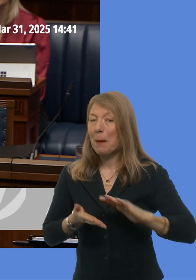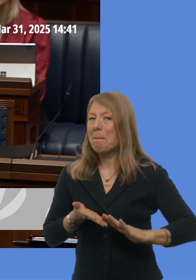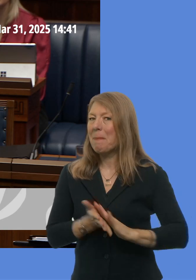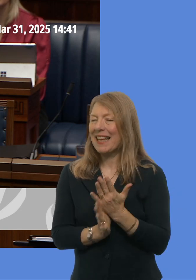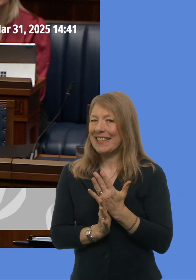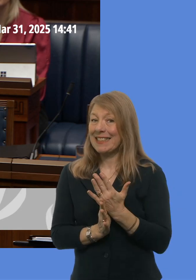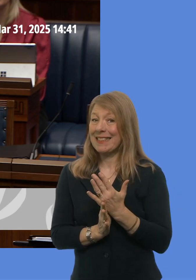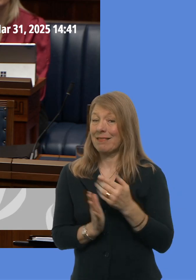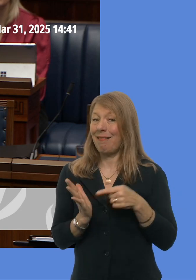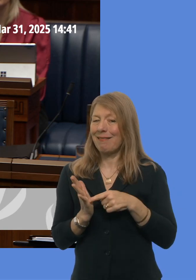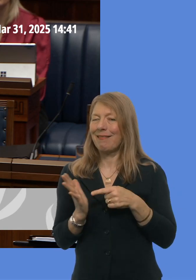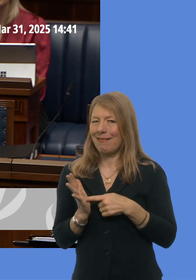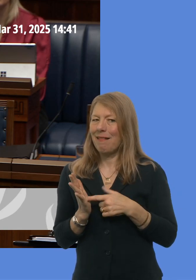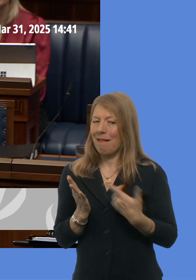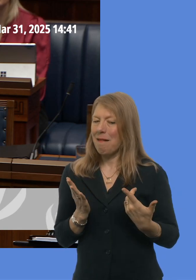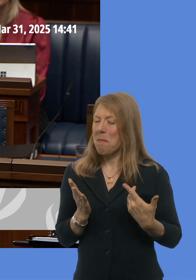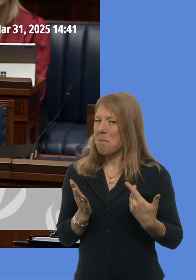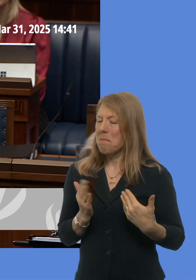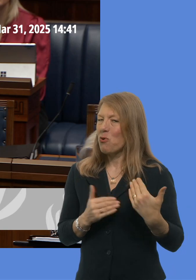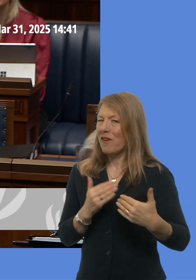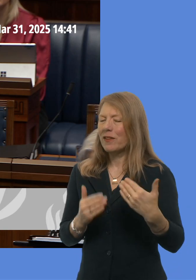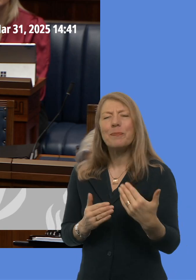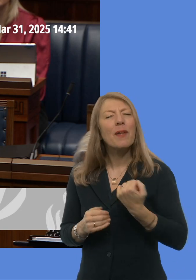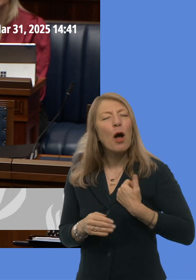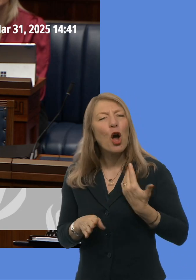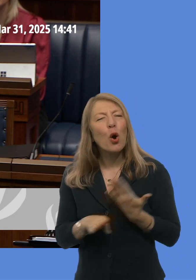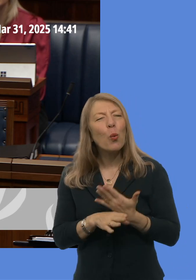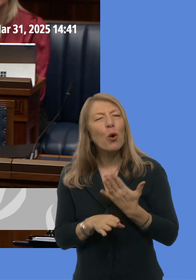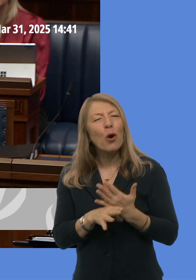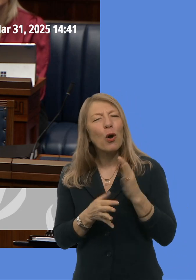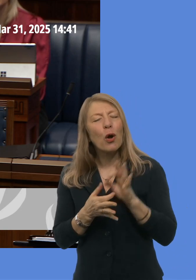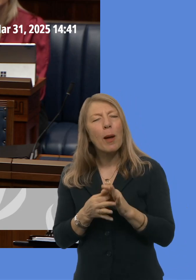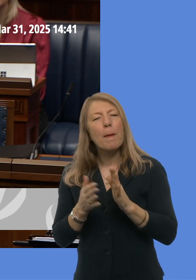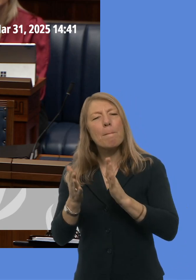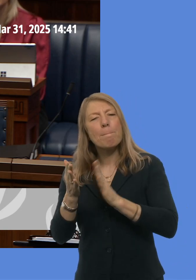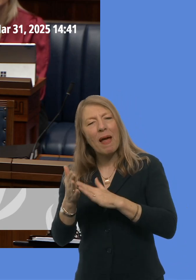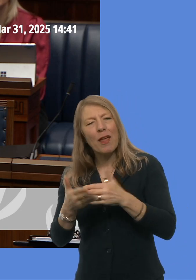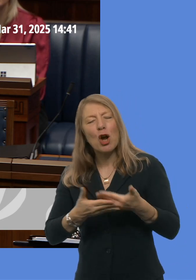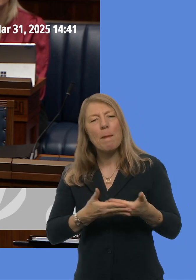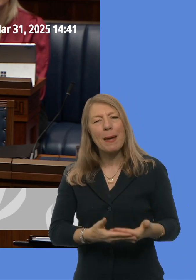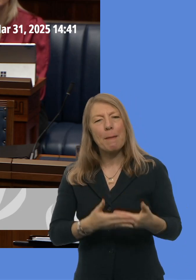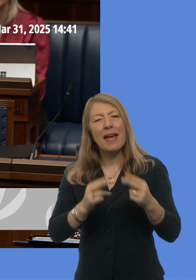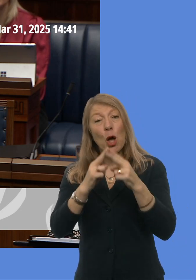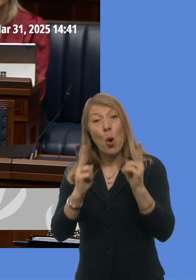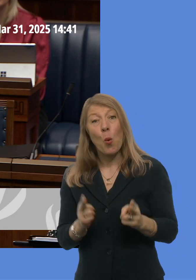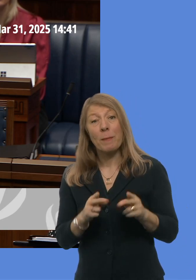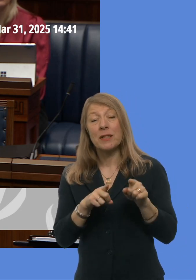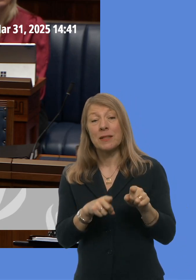that. The work that we are doing, particularly in relation to the mother and baby homes, has been very much shaped by that initial report.